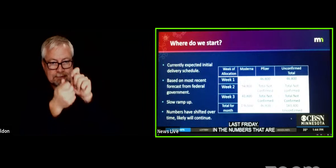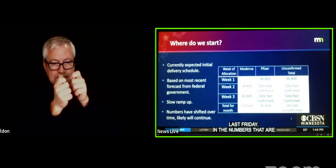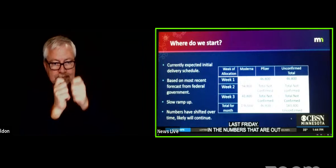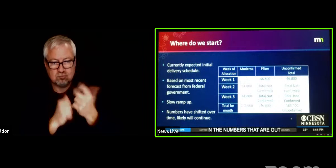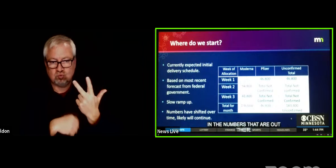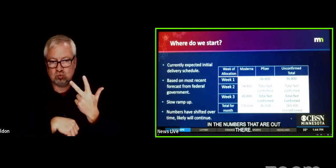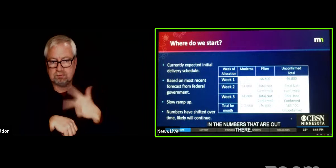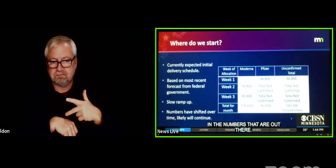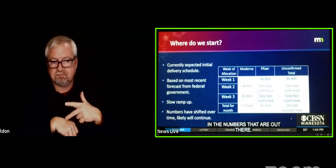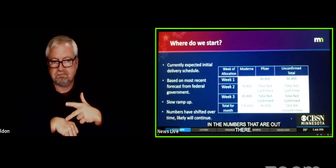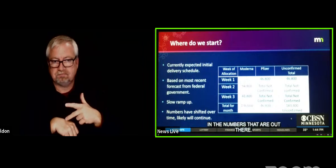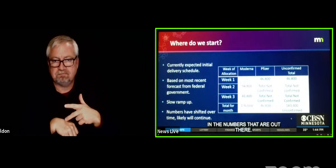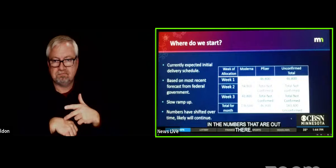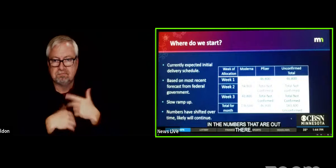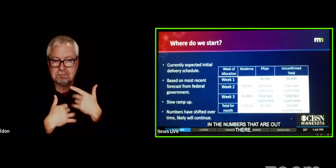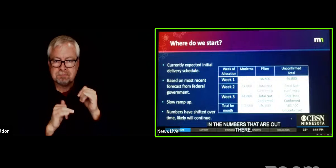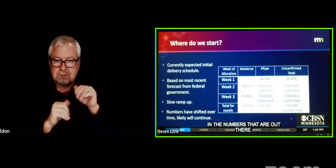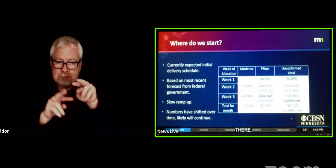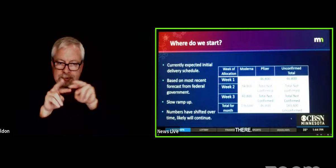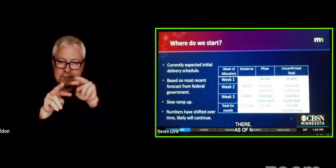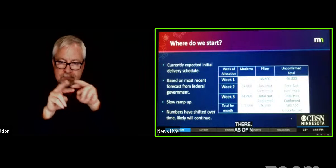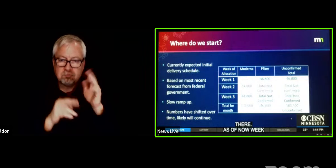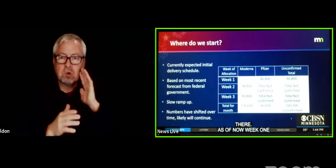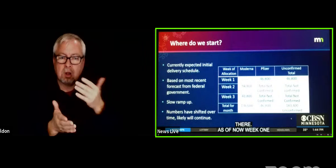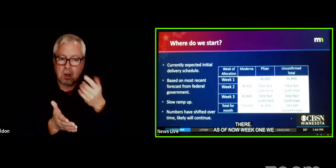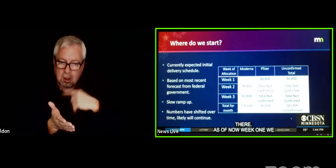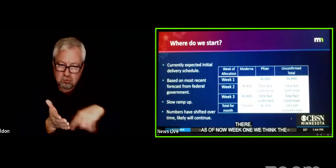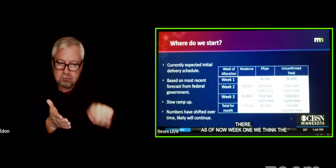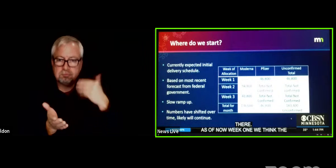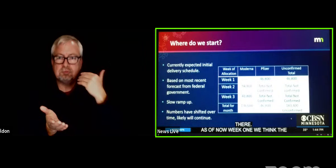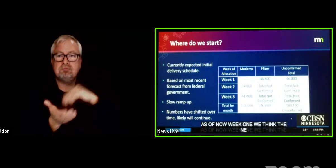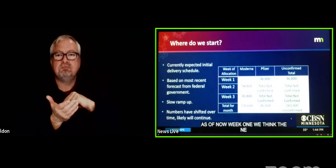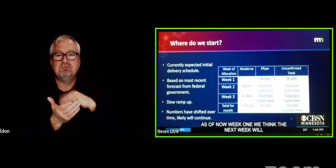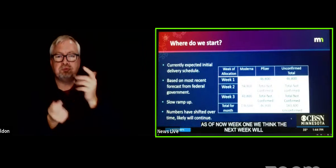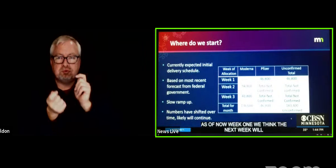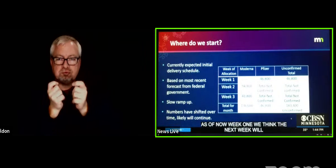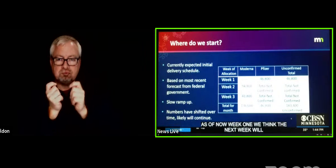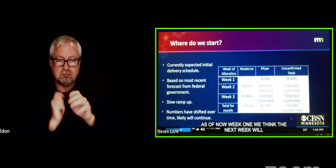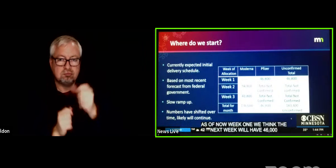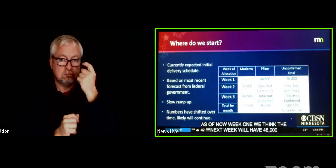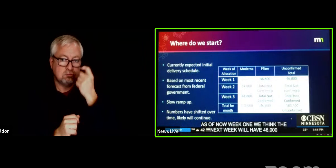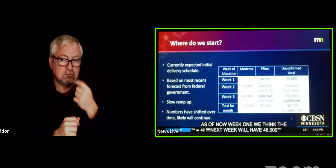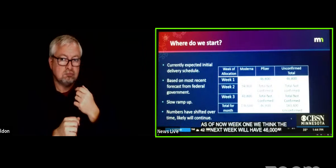WE'LL HAVE 46,800 PFIZER. VACCINES READY TO GO.